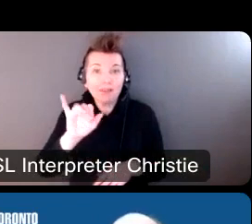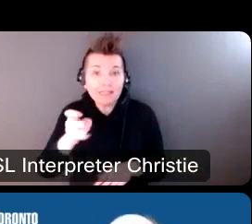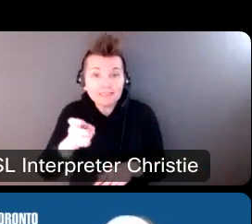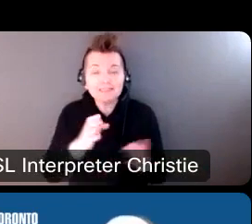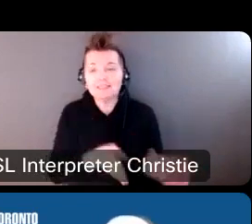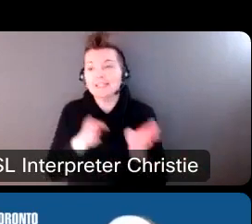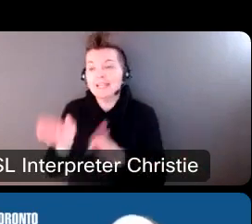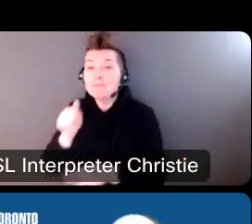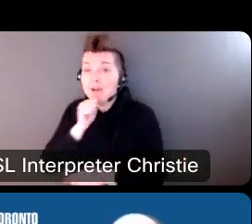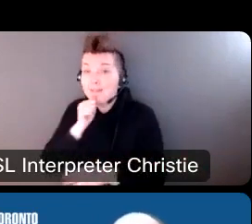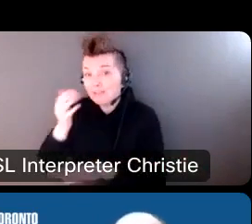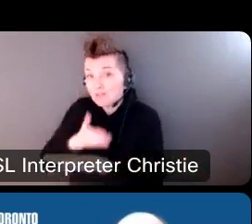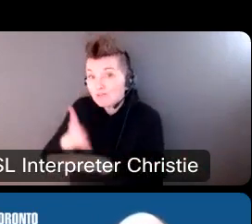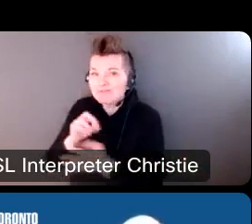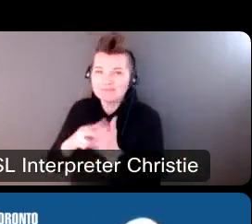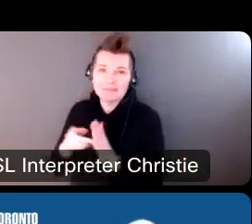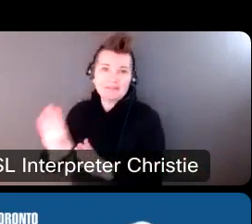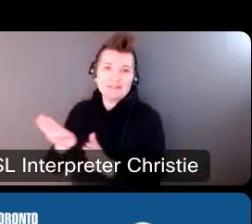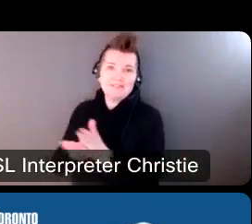lines of development sites.